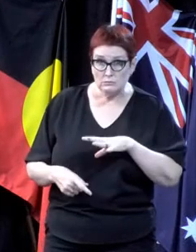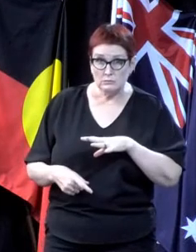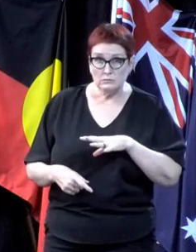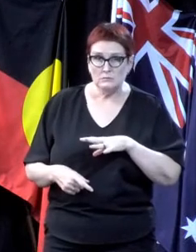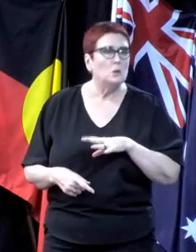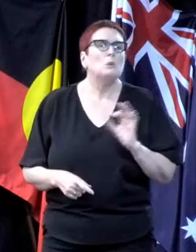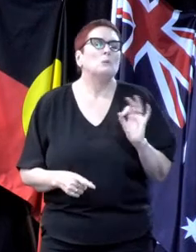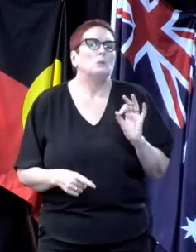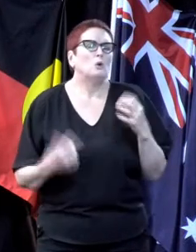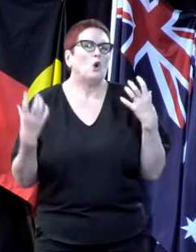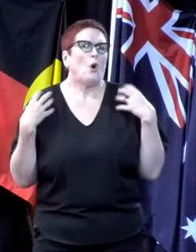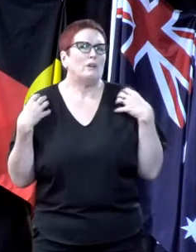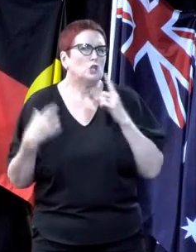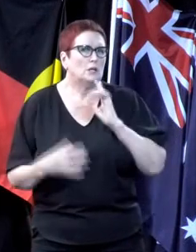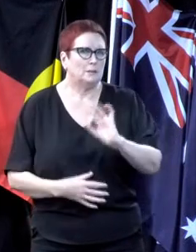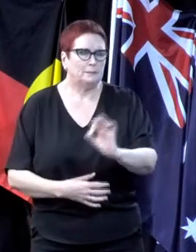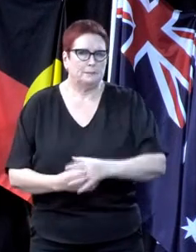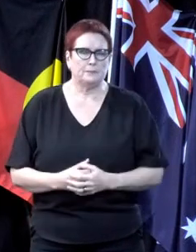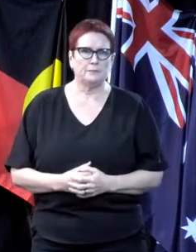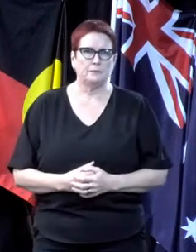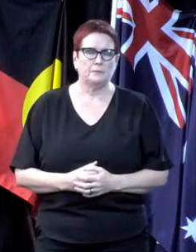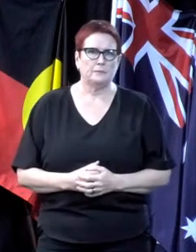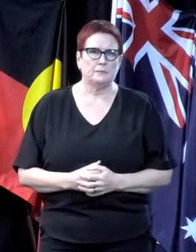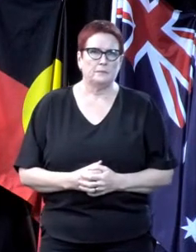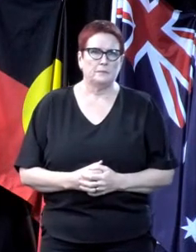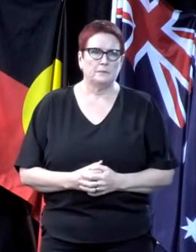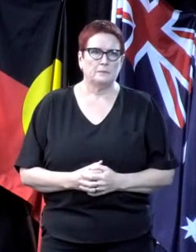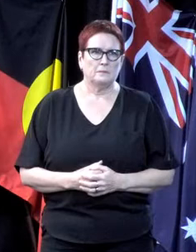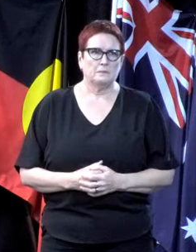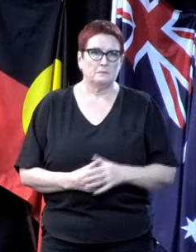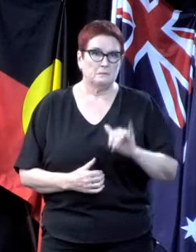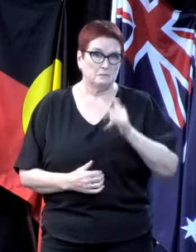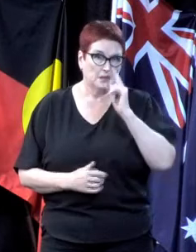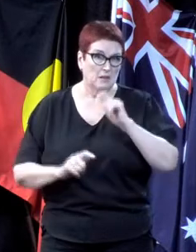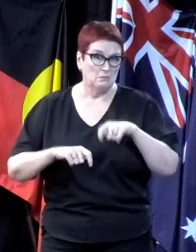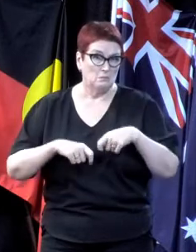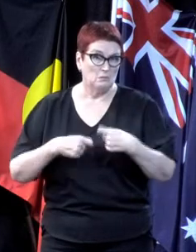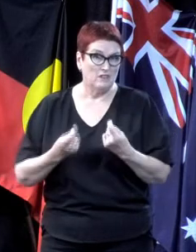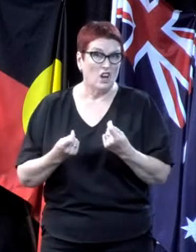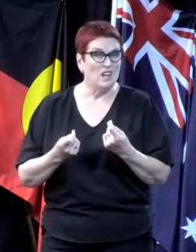No, I guess I presume it might provide some added difficulties.